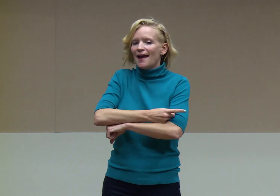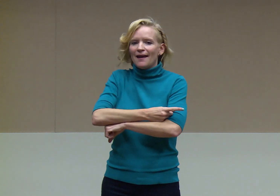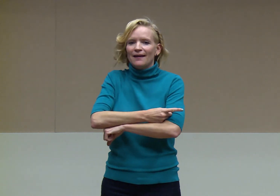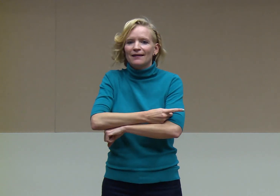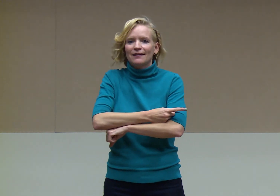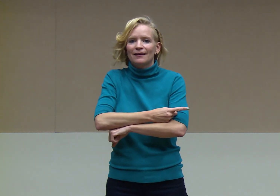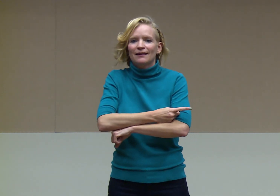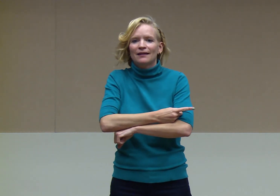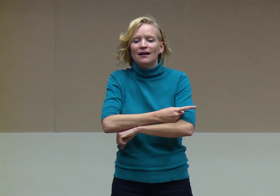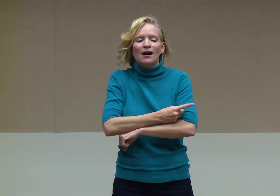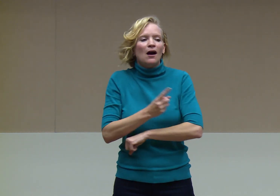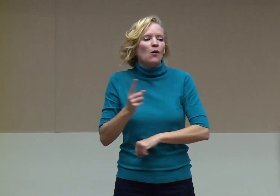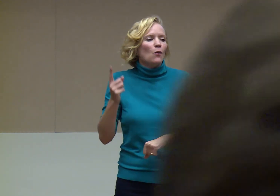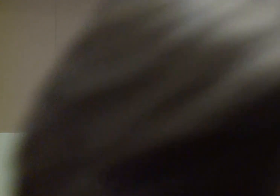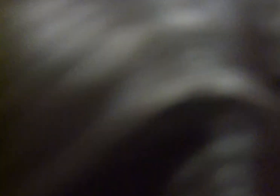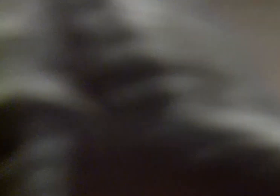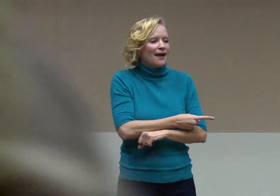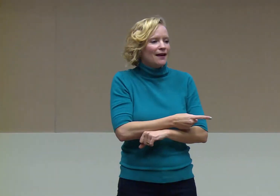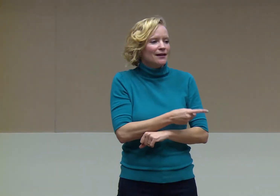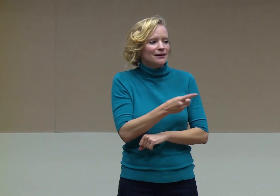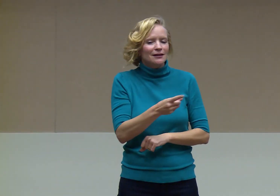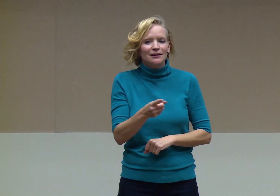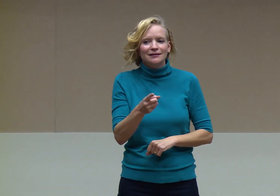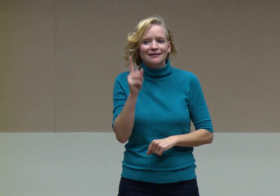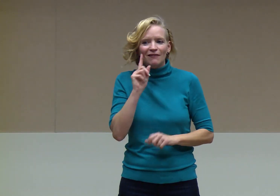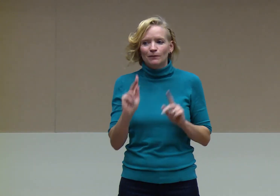but probably a similar reason to it impacting you.